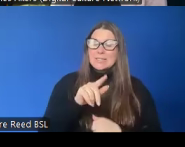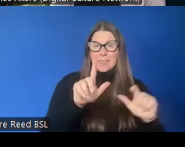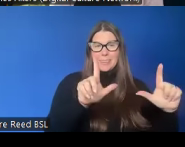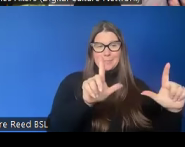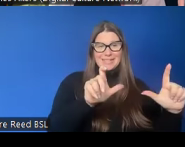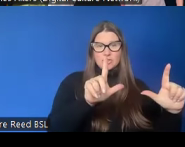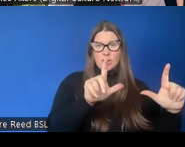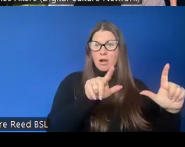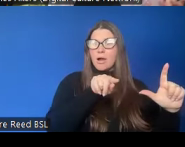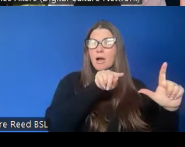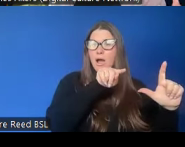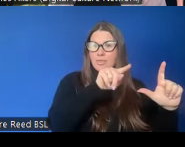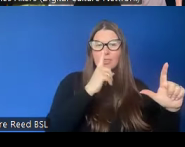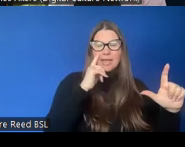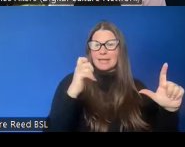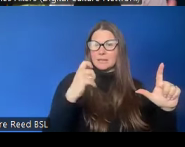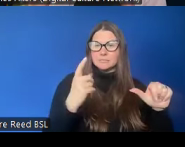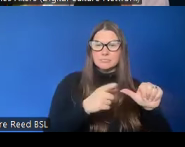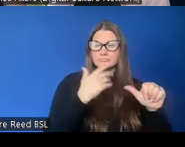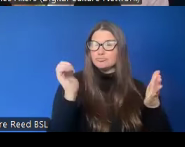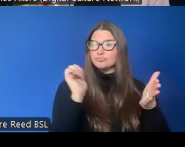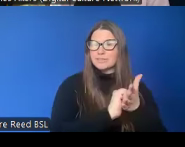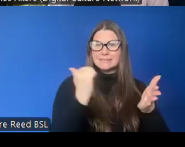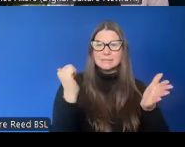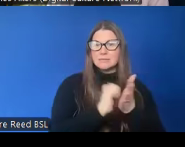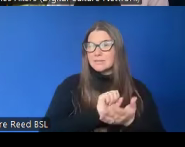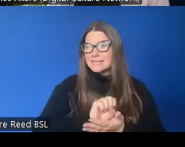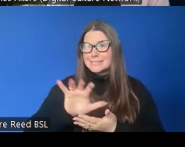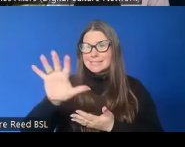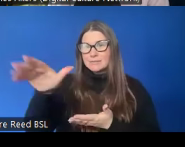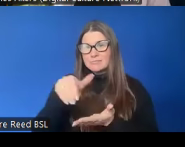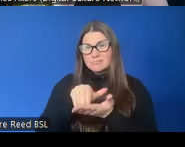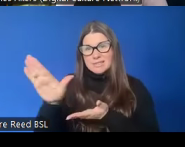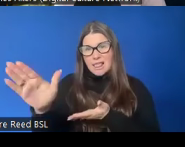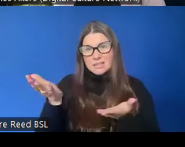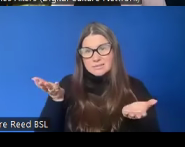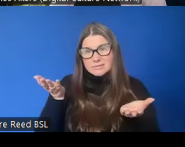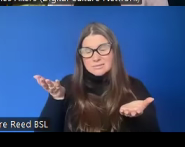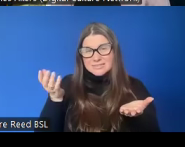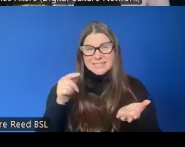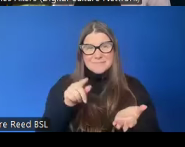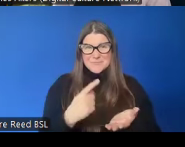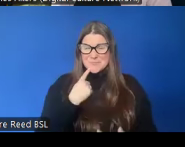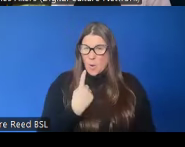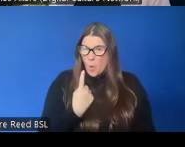That wasn't available for them before, but now they can do all this through one open source system. How good is that?